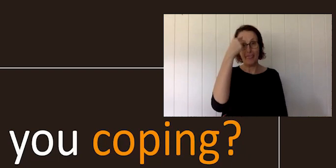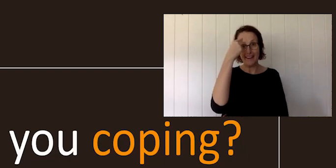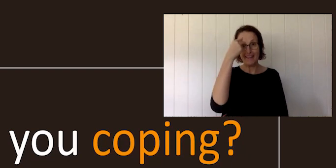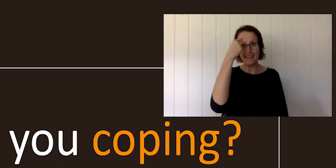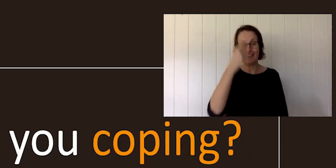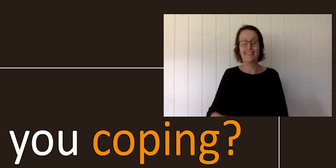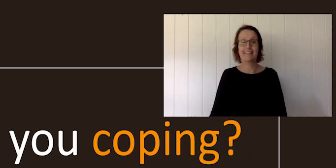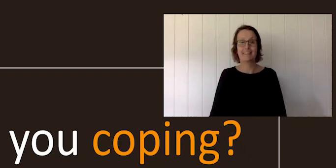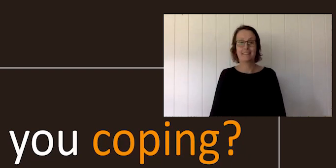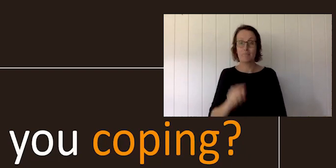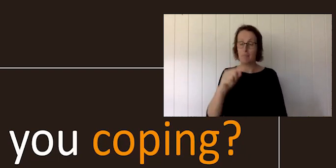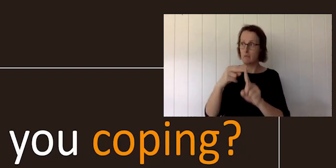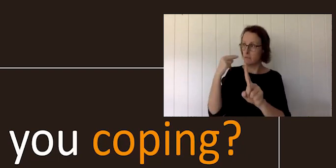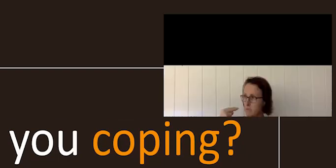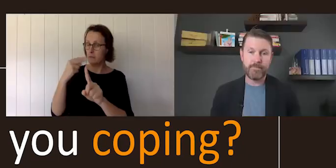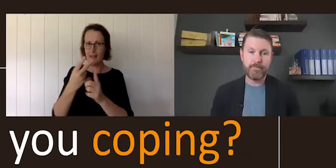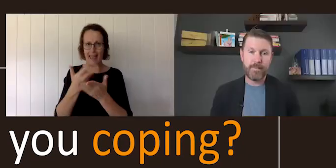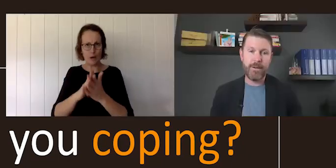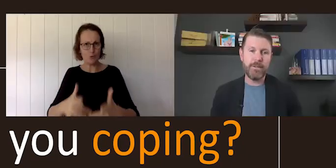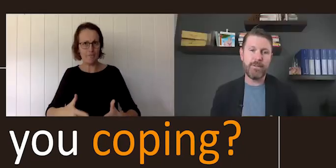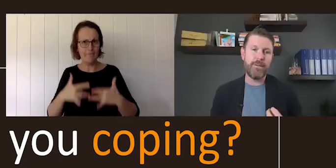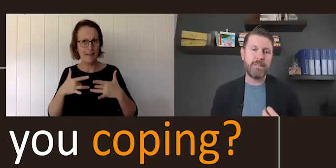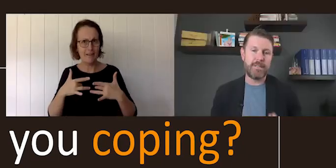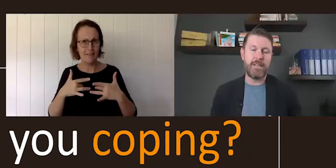on how you're coping. How is this sitting with you? How are you